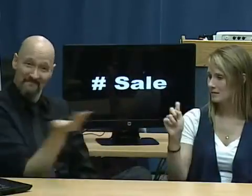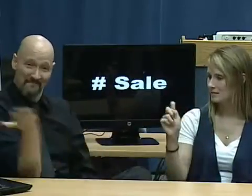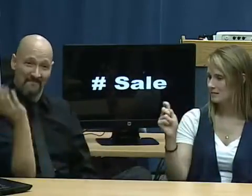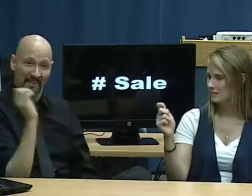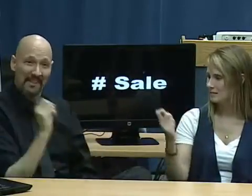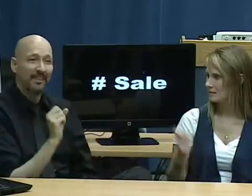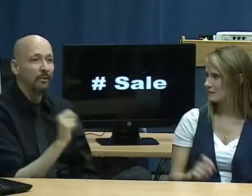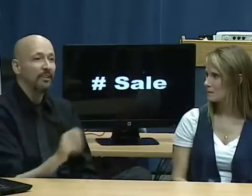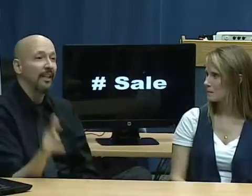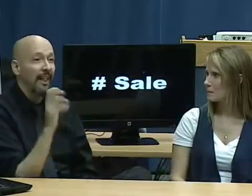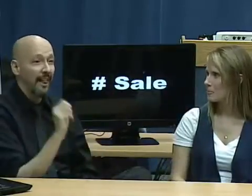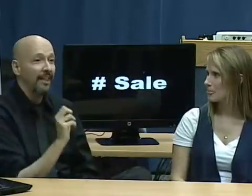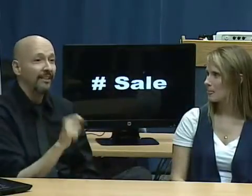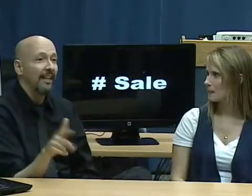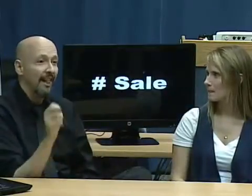#SALE